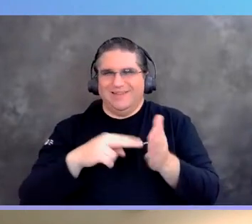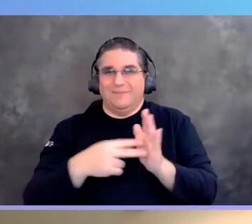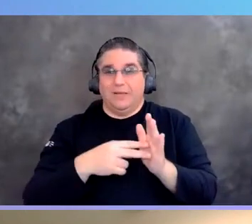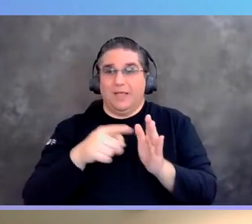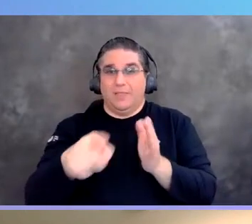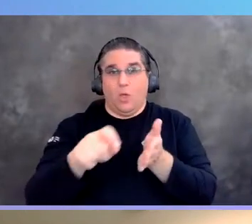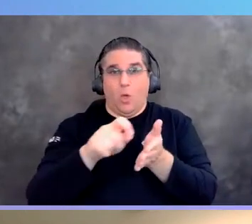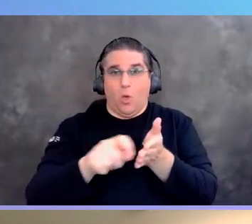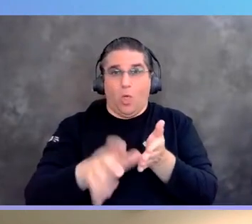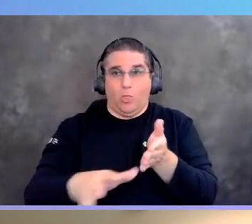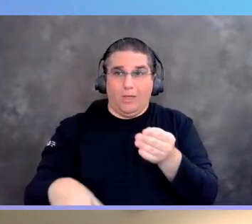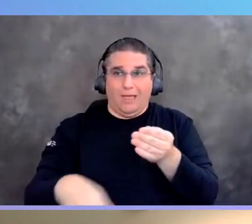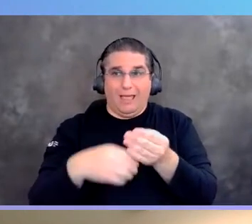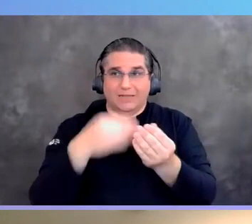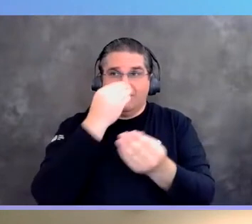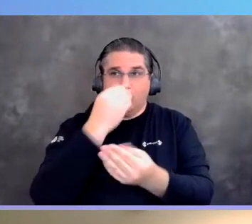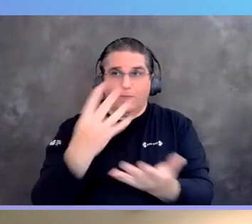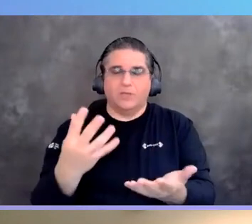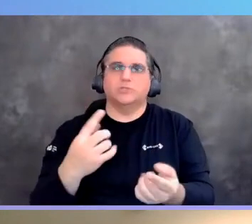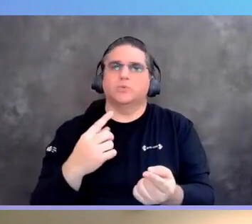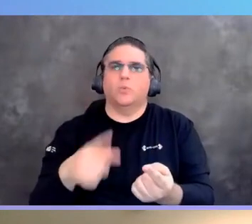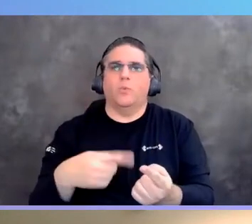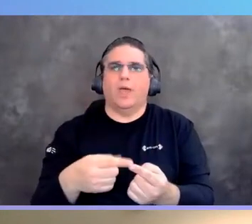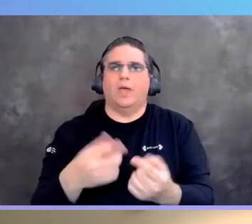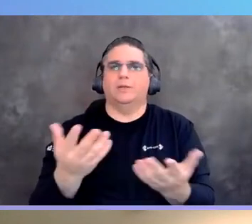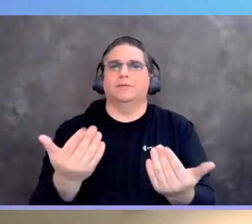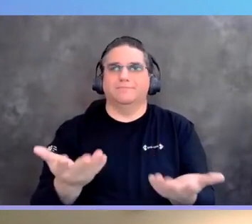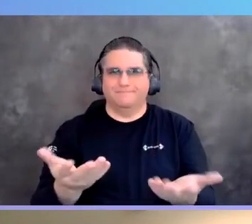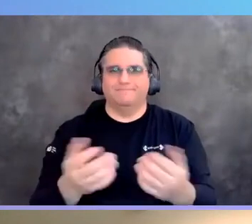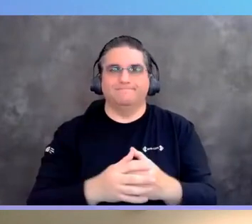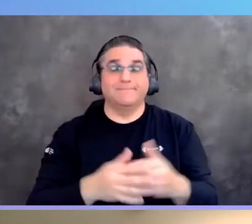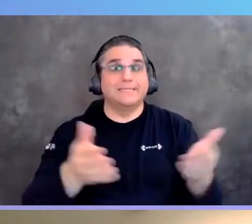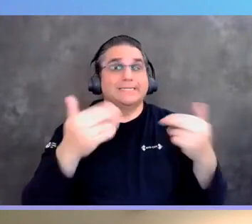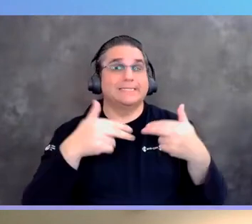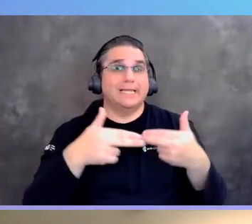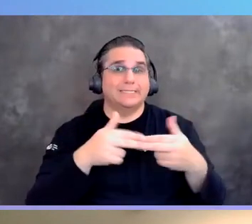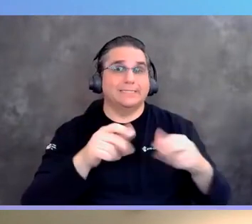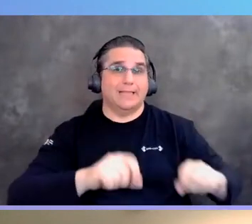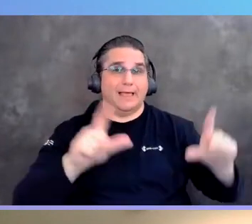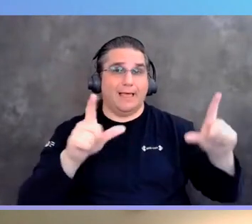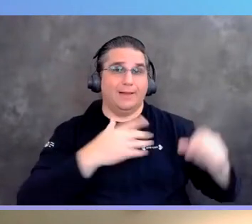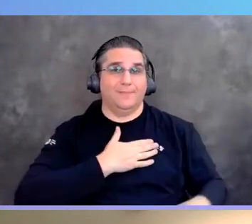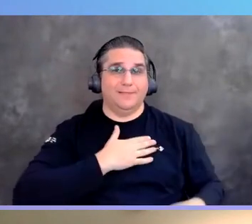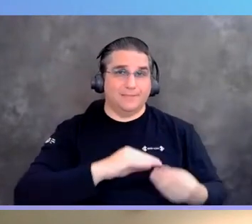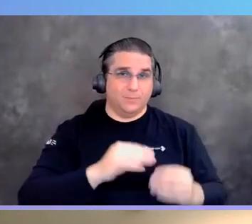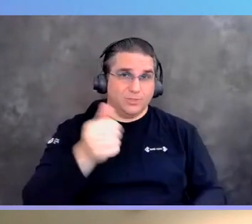information. Uh, next slide, slide number ten, please. I will